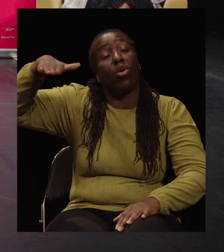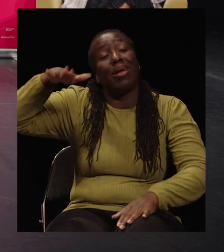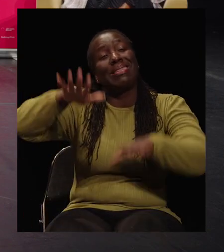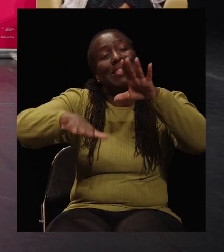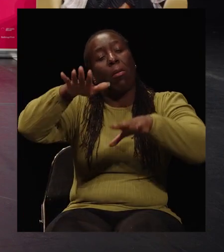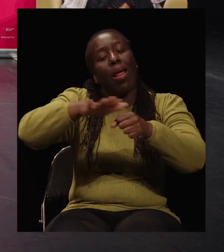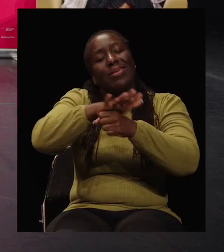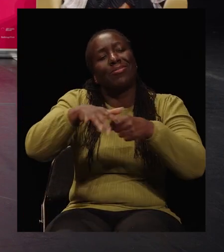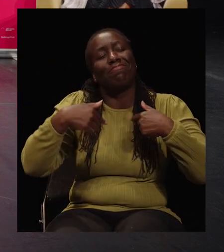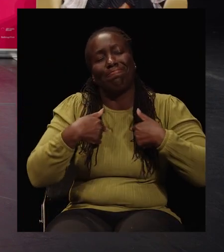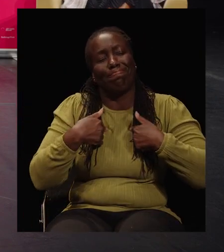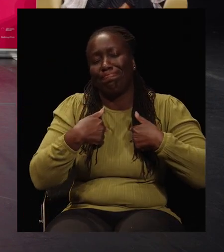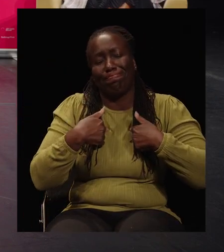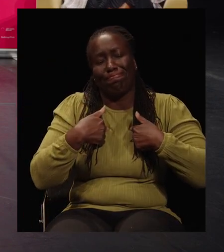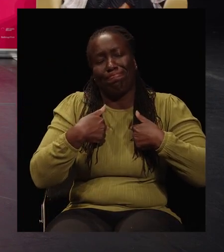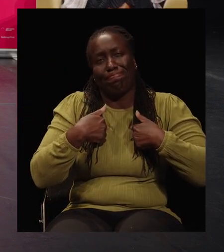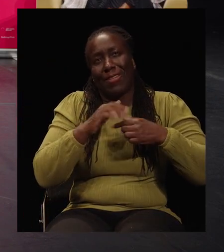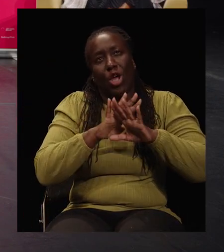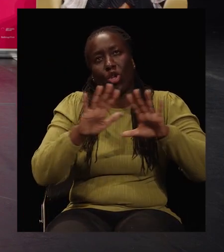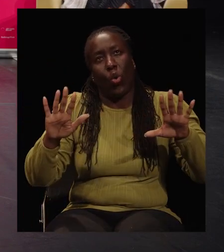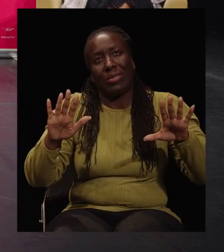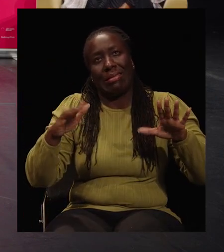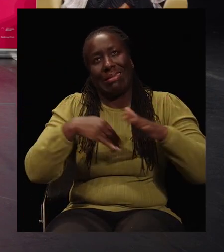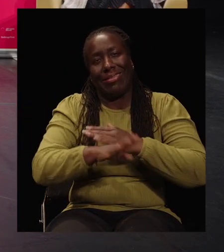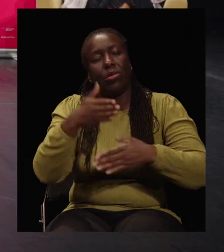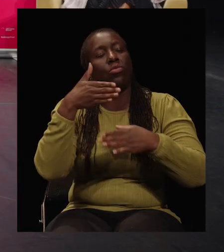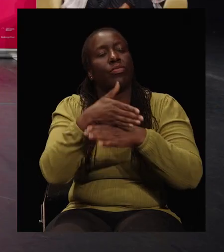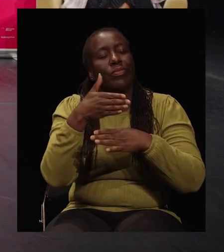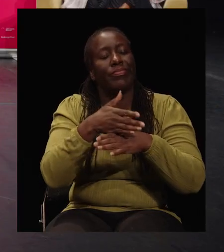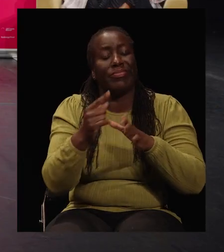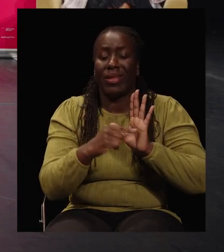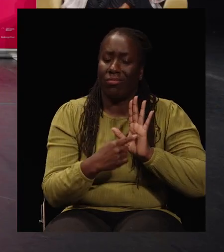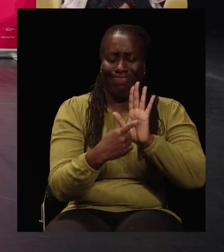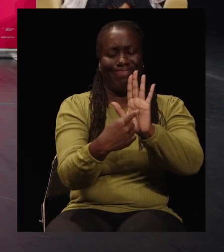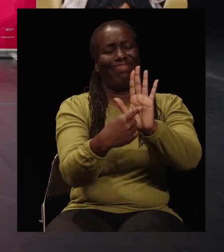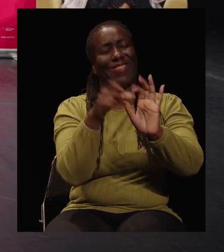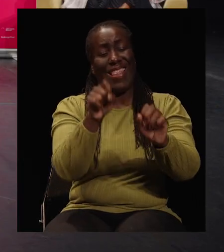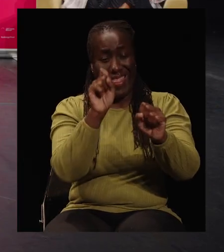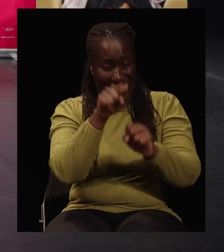who aren't in careers that reflect that engagement that they've got.